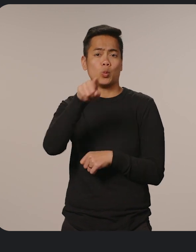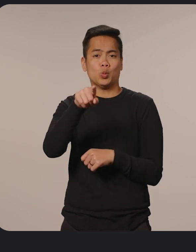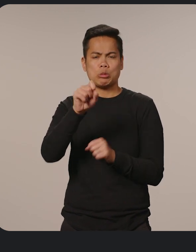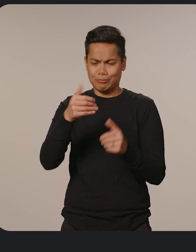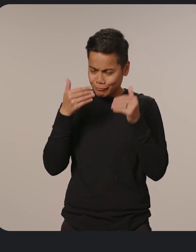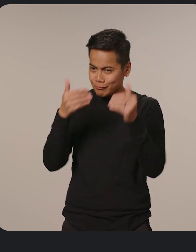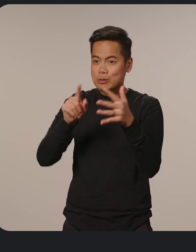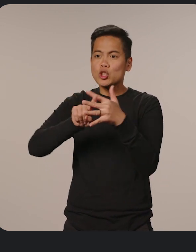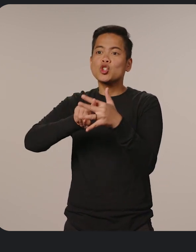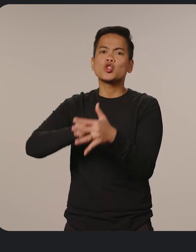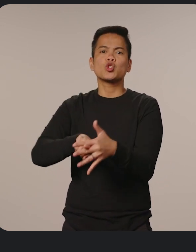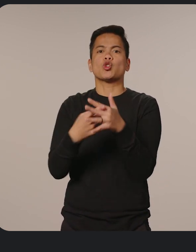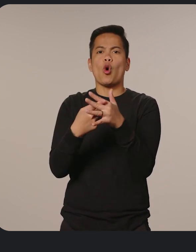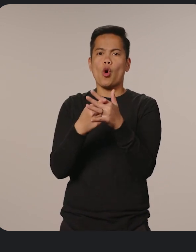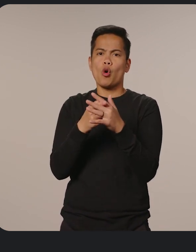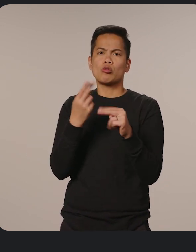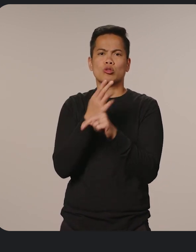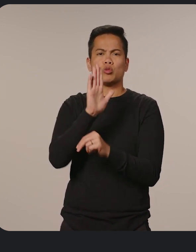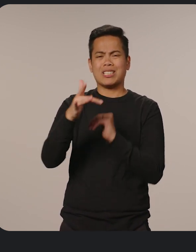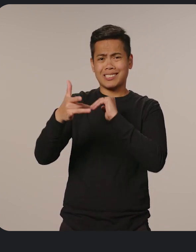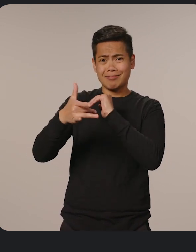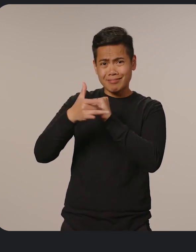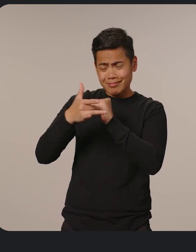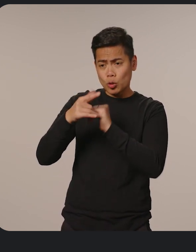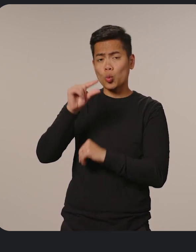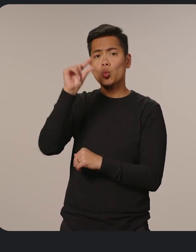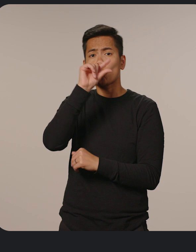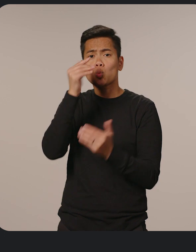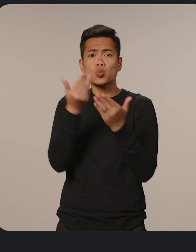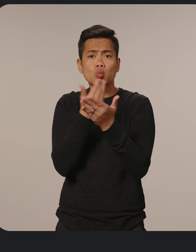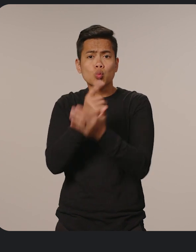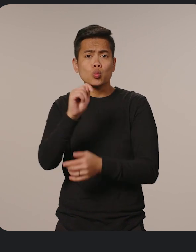new tools to get access to a powerful set of capabilities,